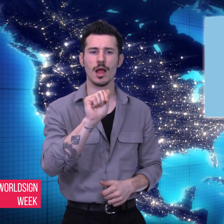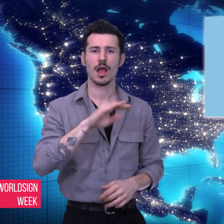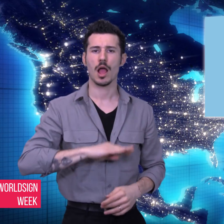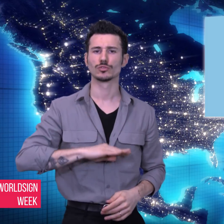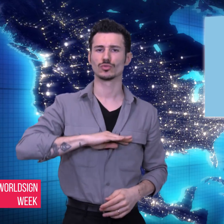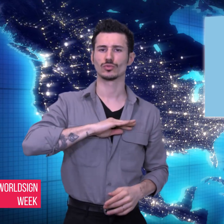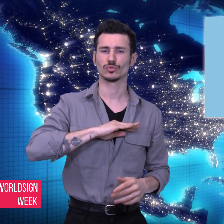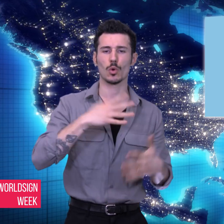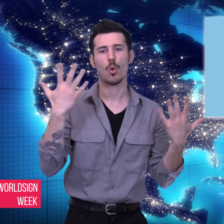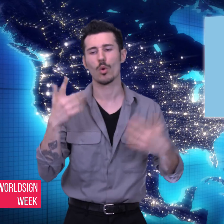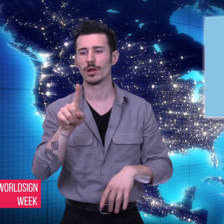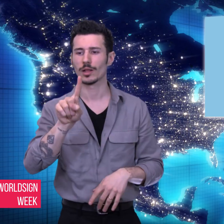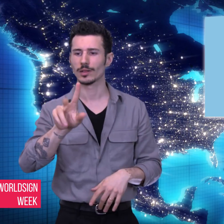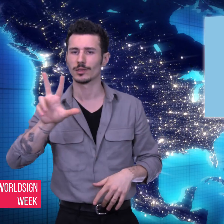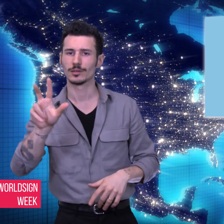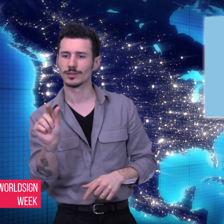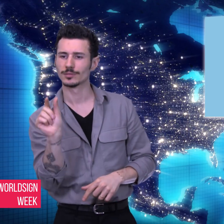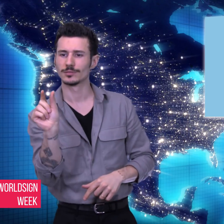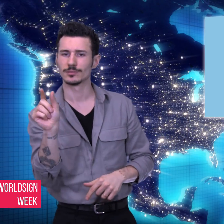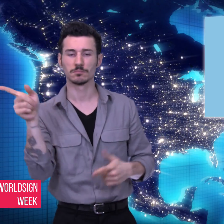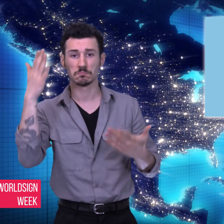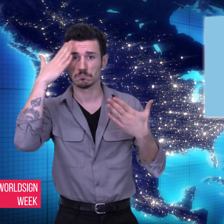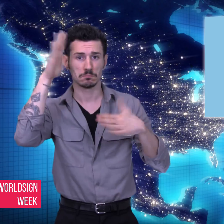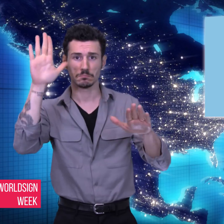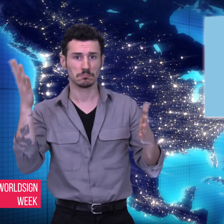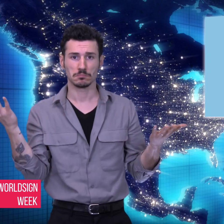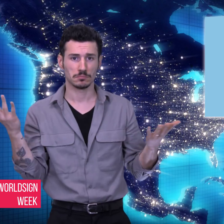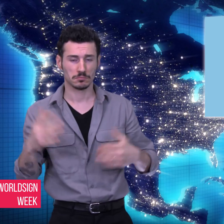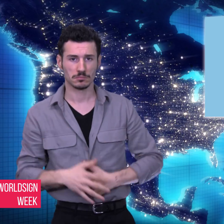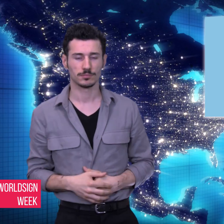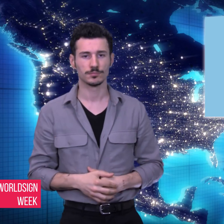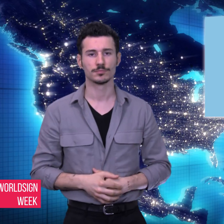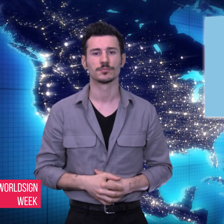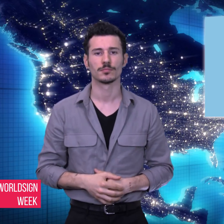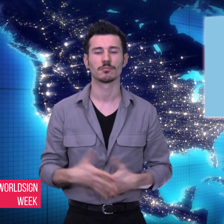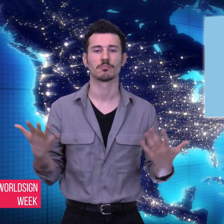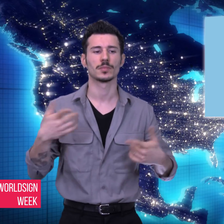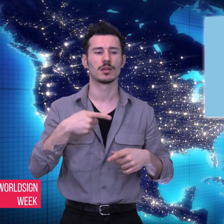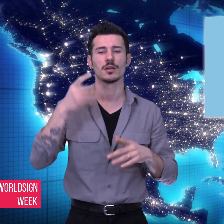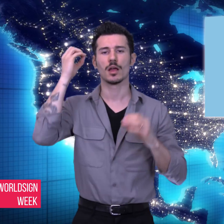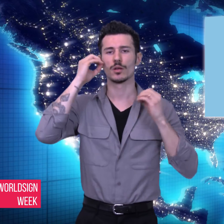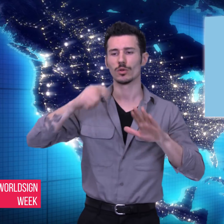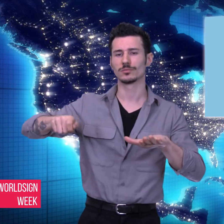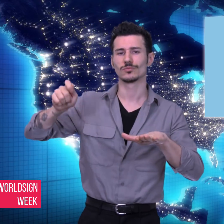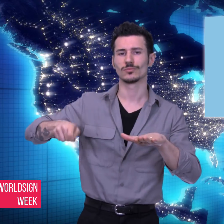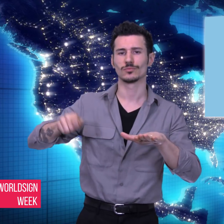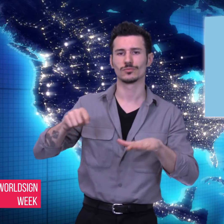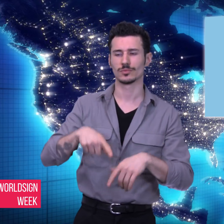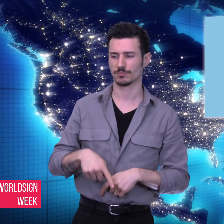The judge gave him a reduced sentence of